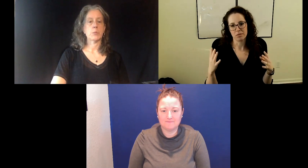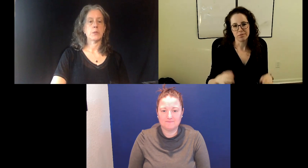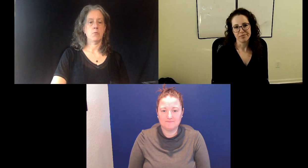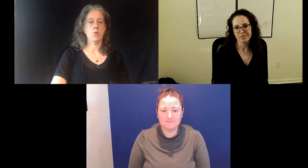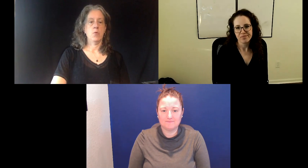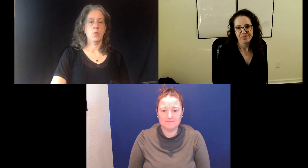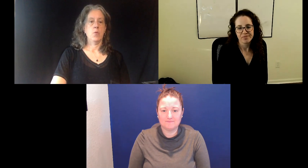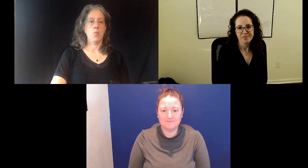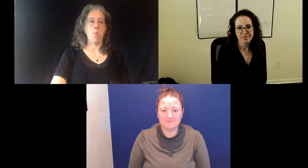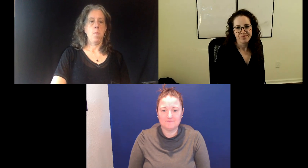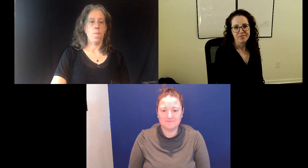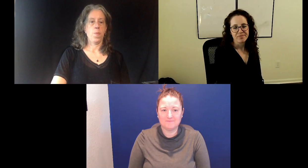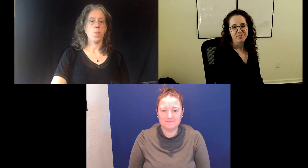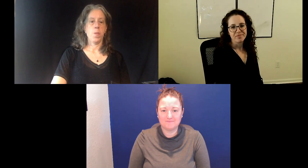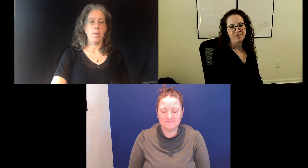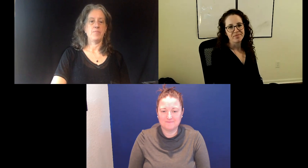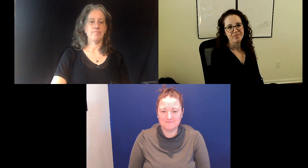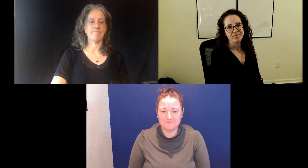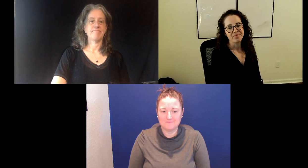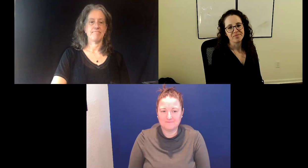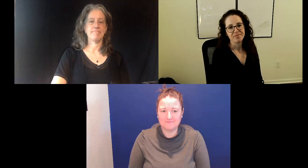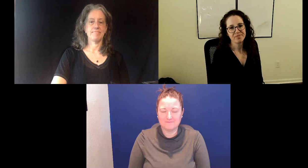so each of us to have a division of four and four when we're doing with